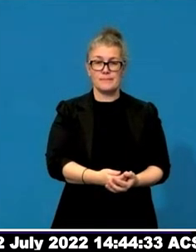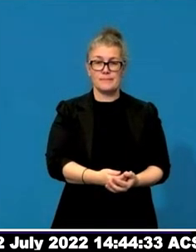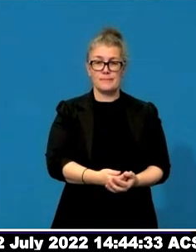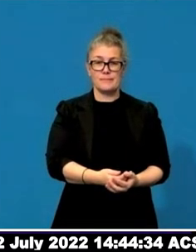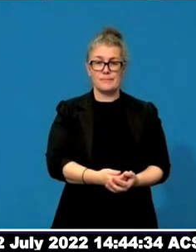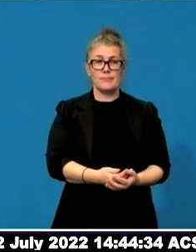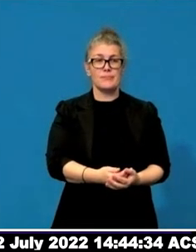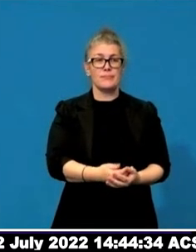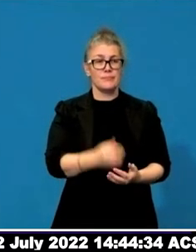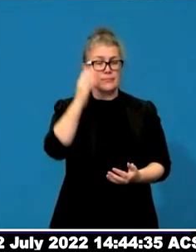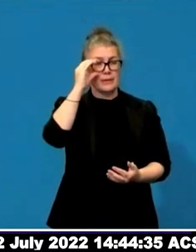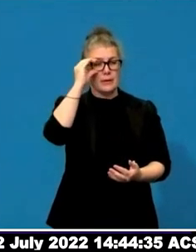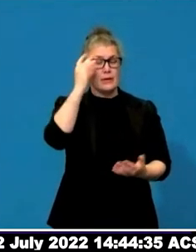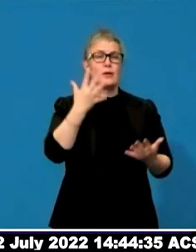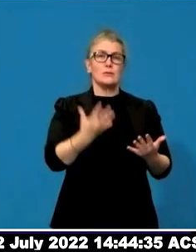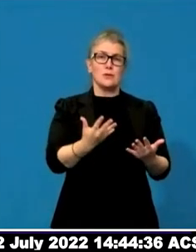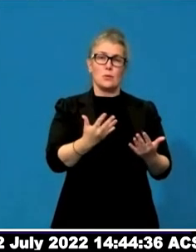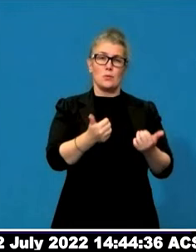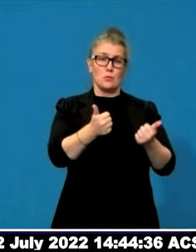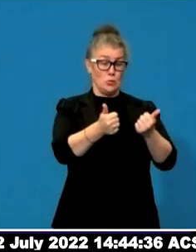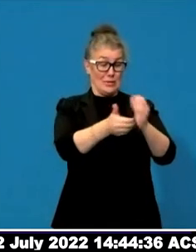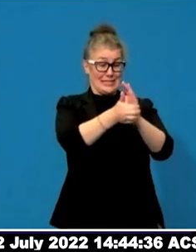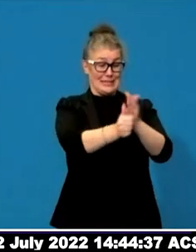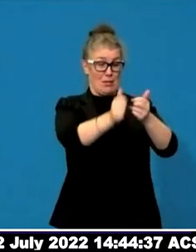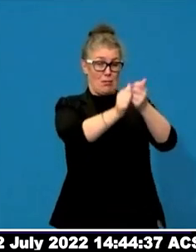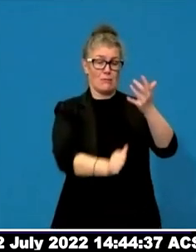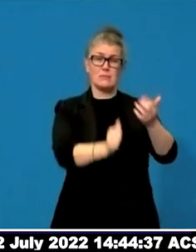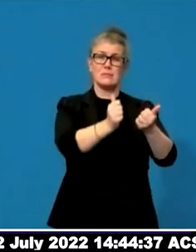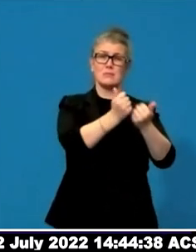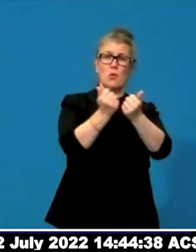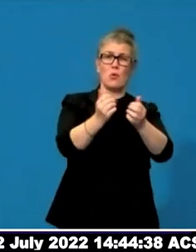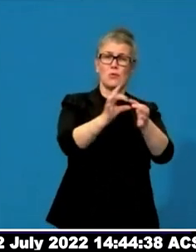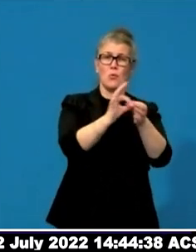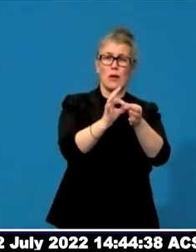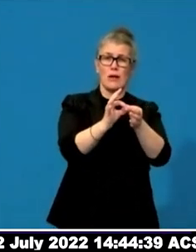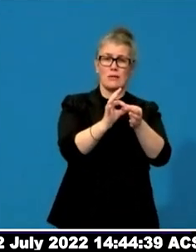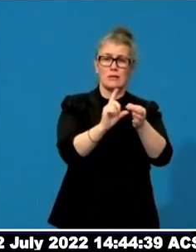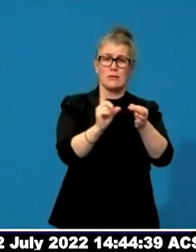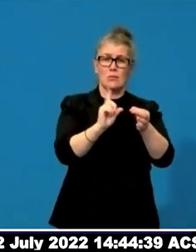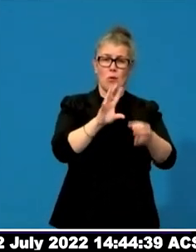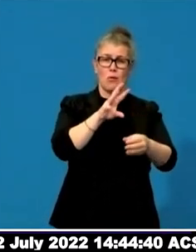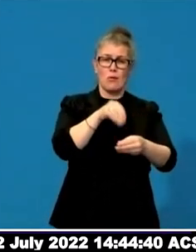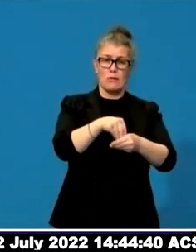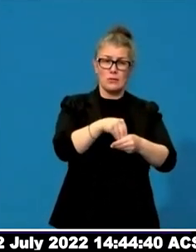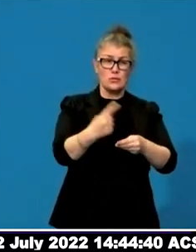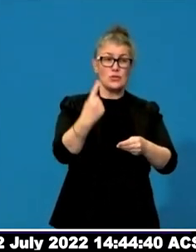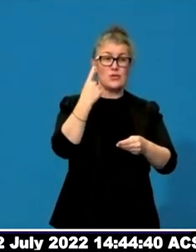of a good support coordinator the ability to listen to the needs of the client? Absolutely. Yes.